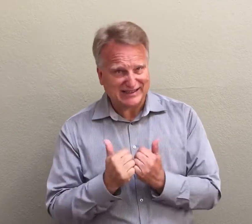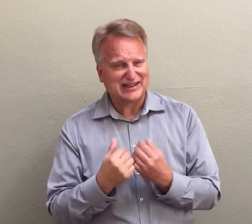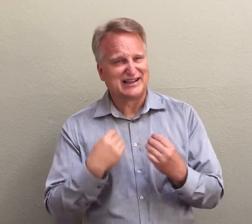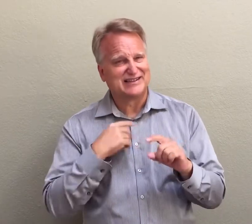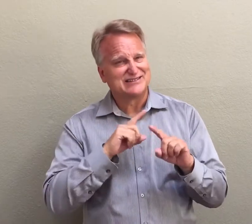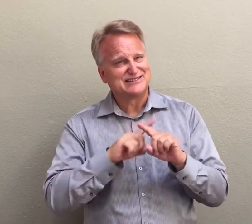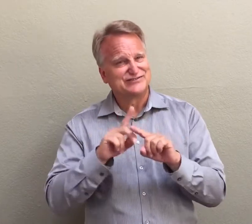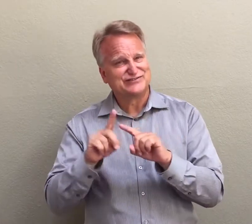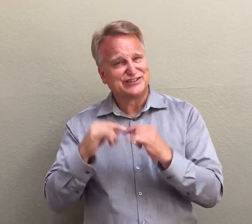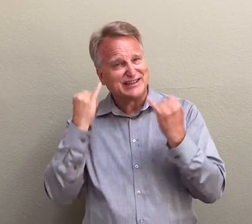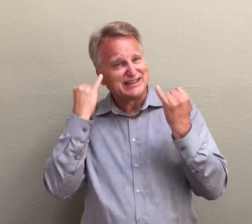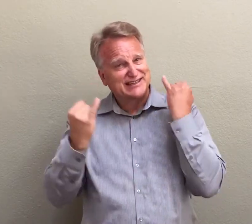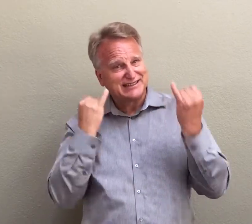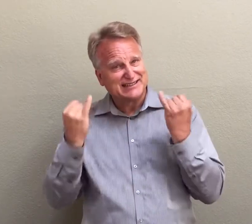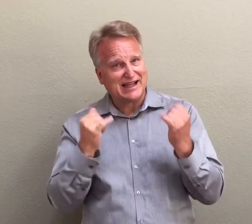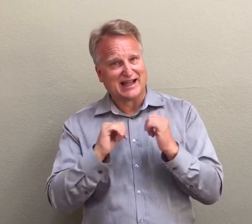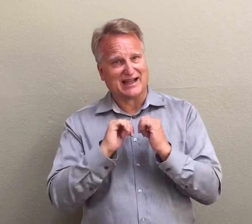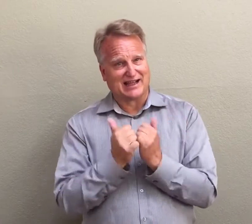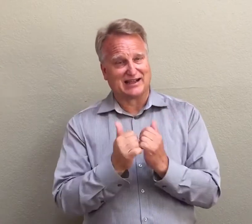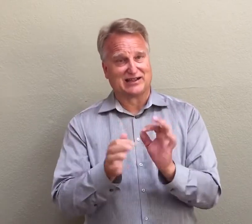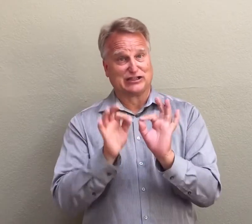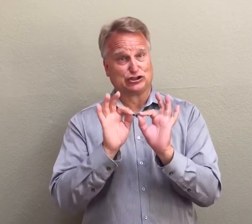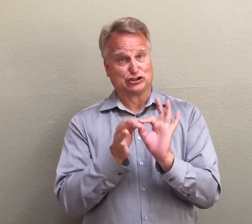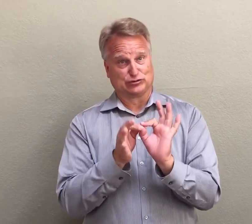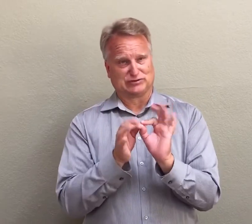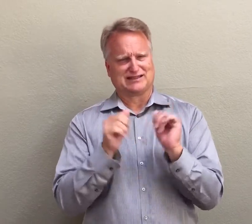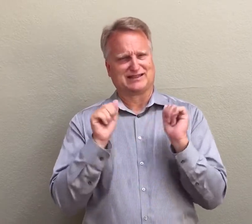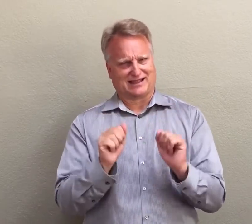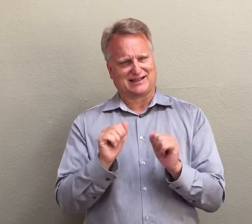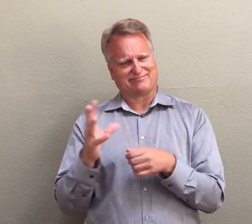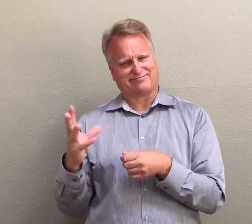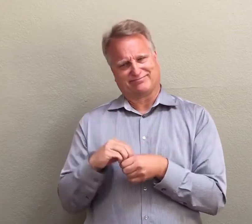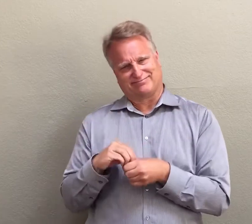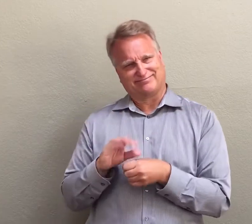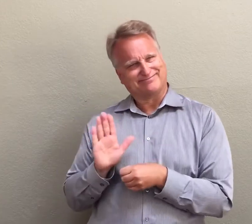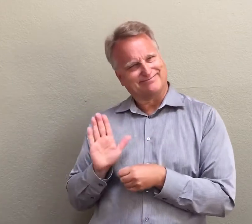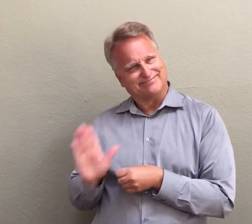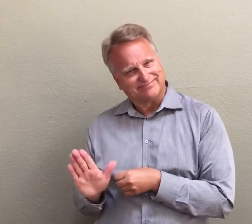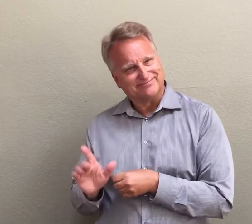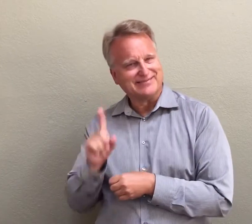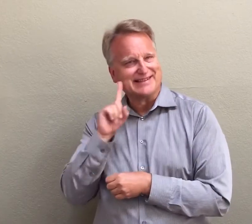What are different ideas for how an interpreter can integrate